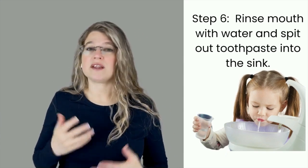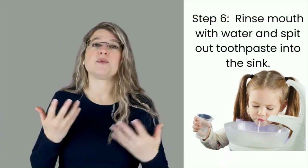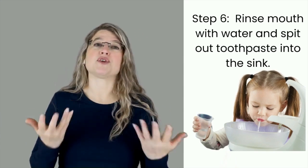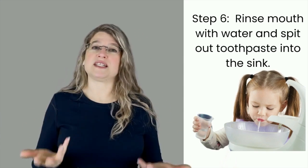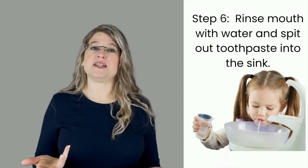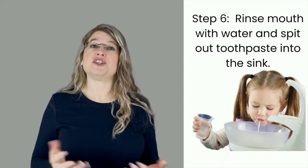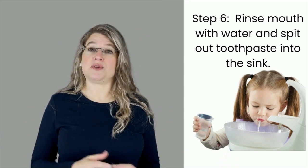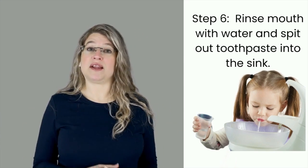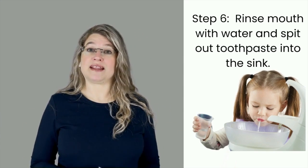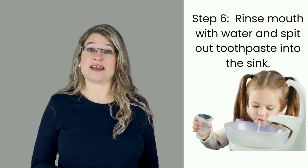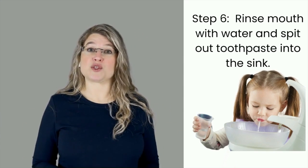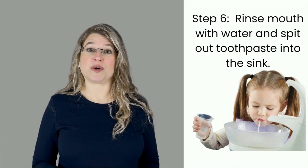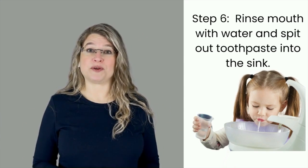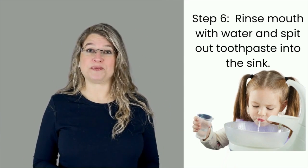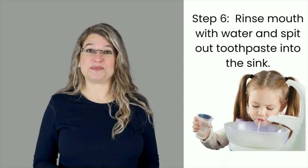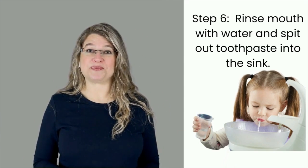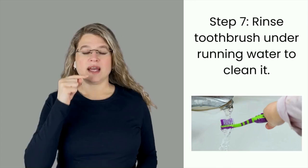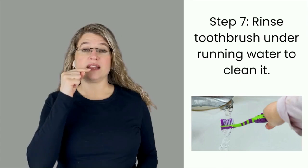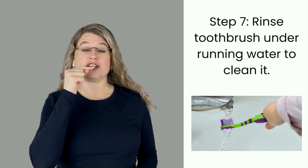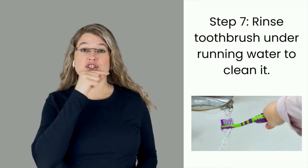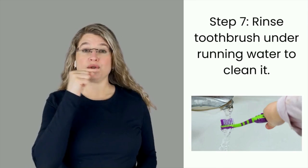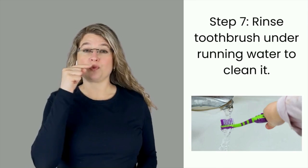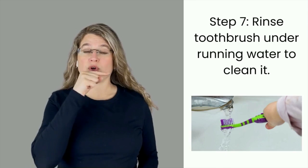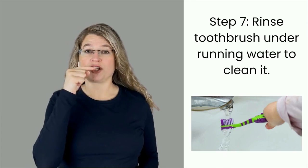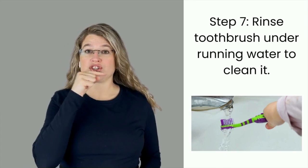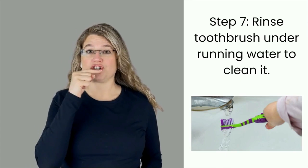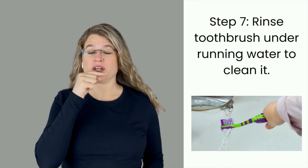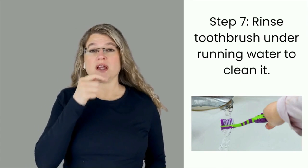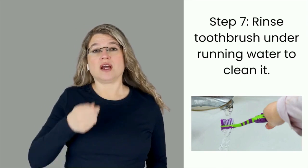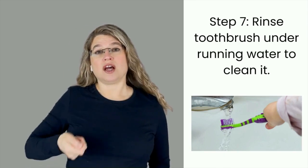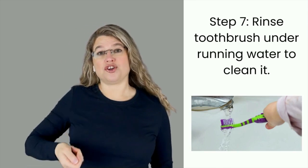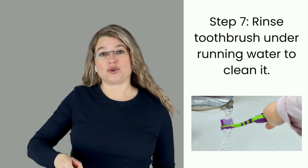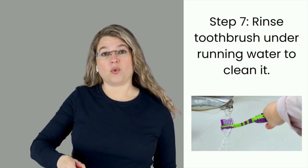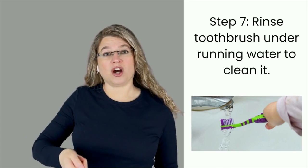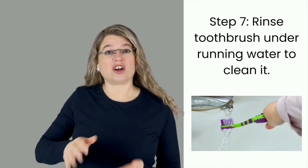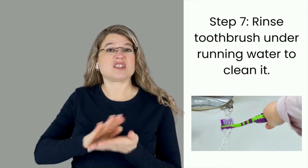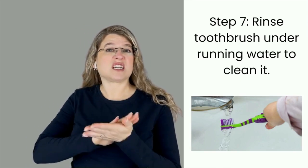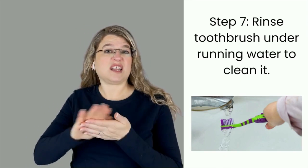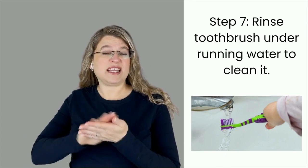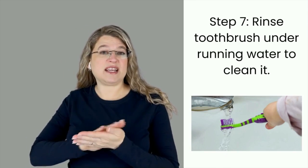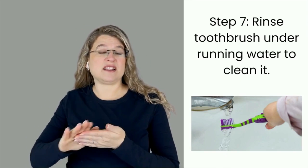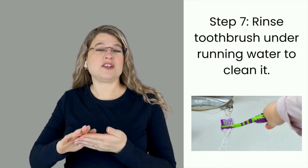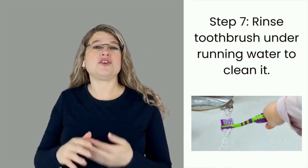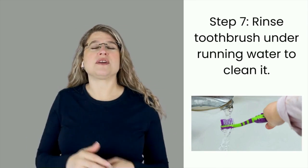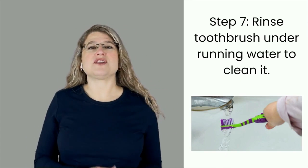and then pretend to do it like that as well. And then toothbrush under water to clean it. You could